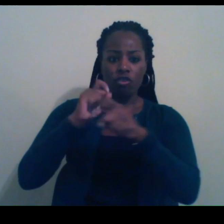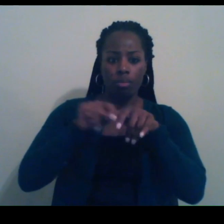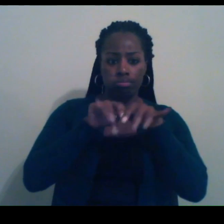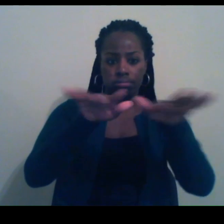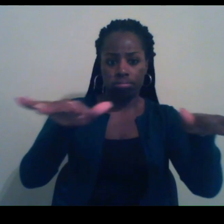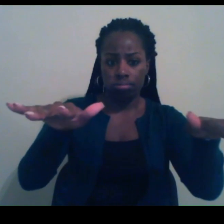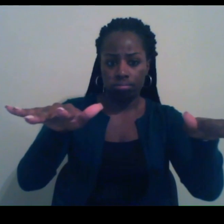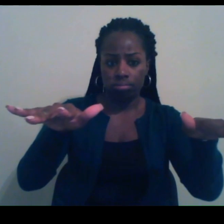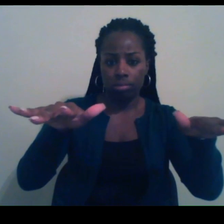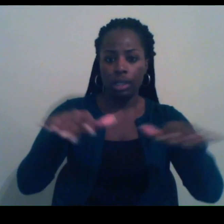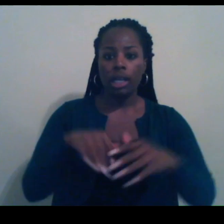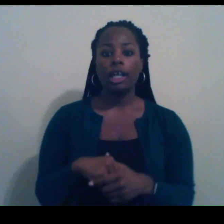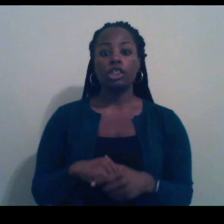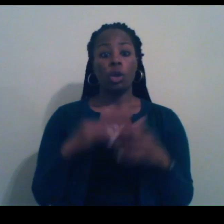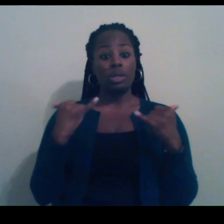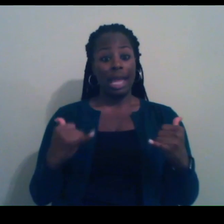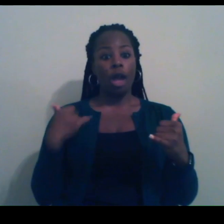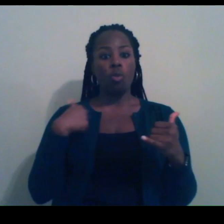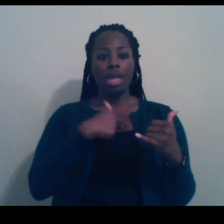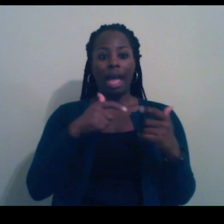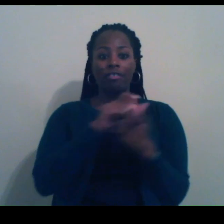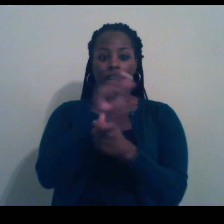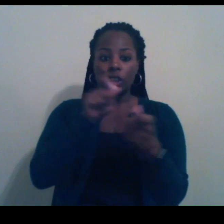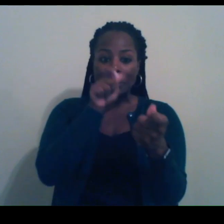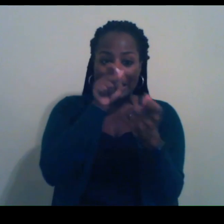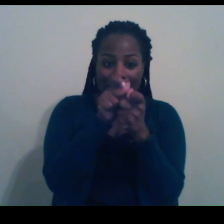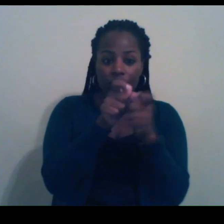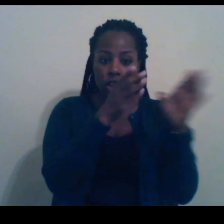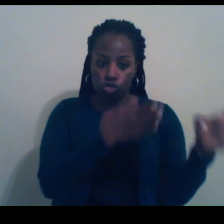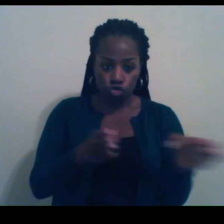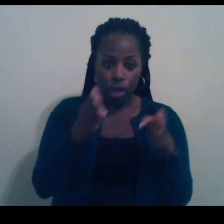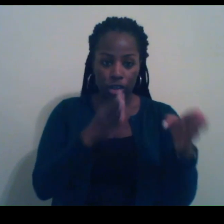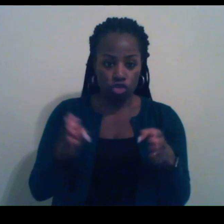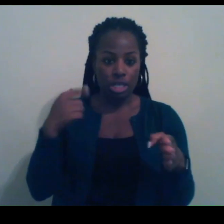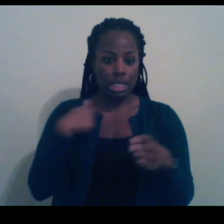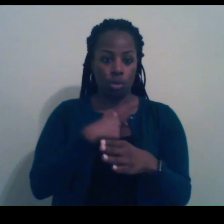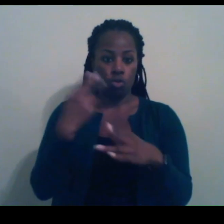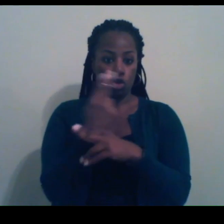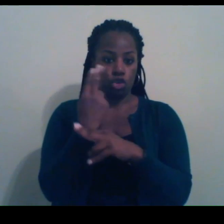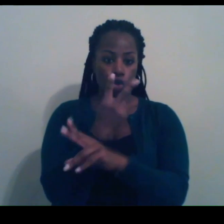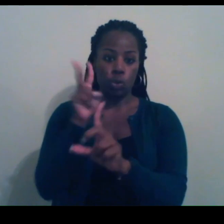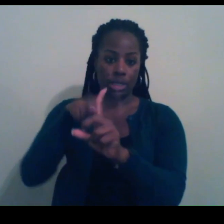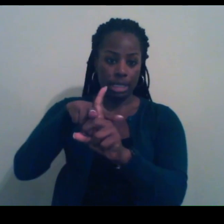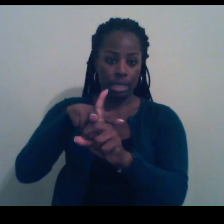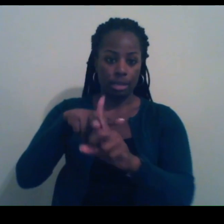very strategic mitigation strategies so just underscore something I said the